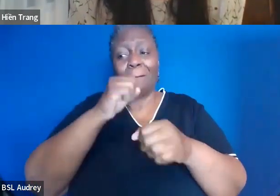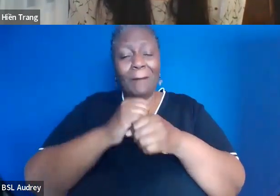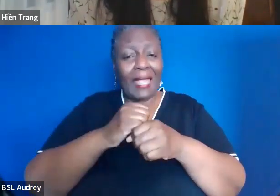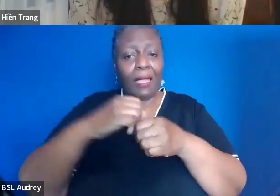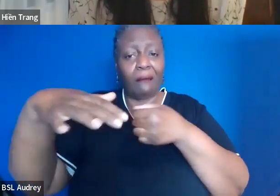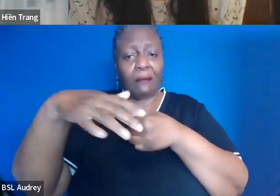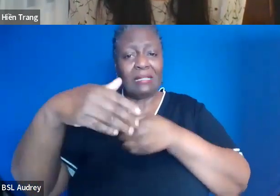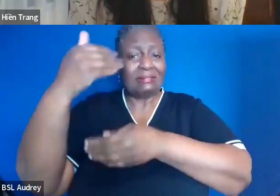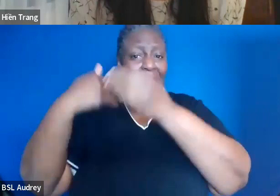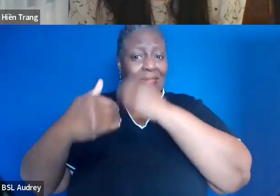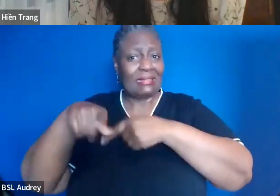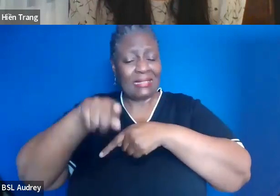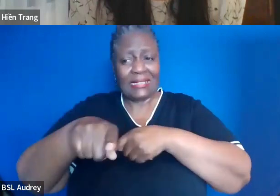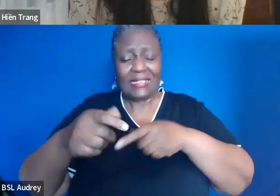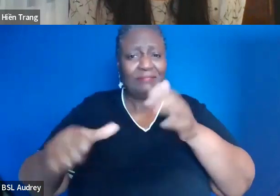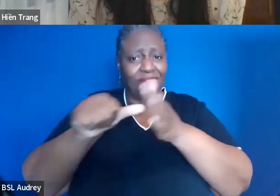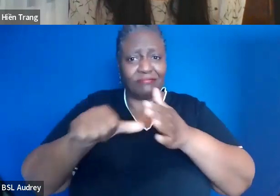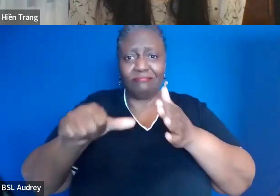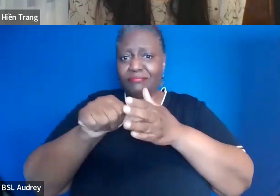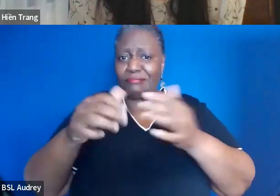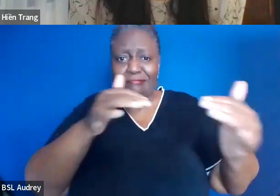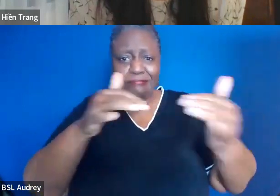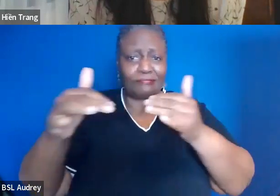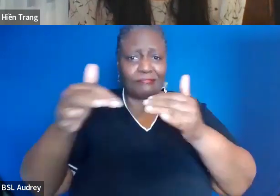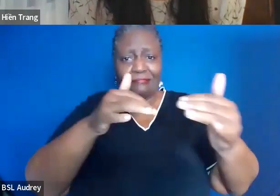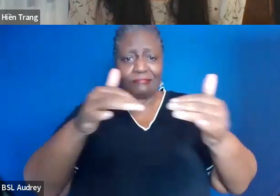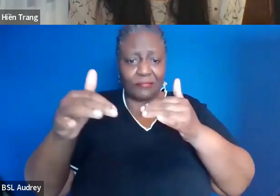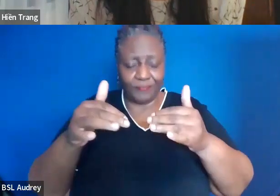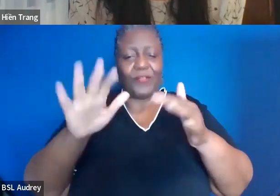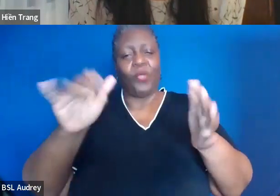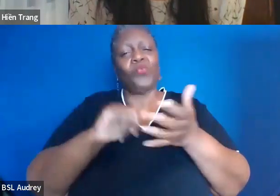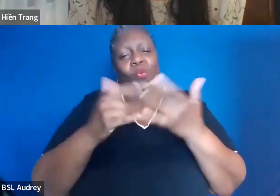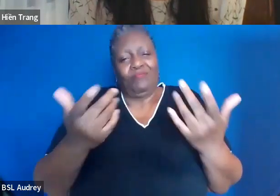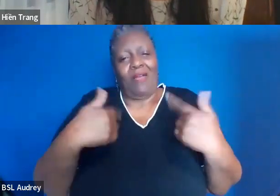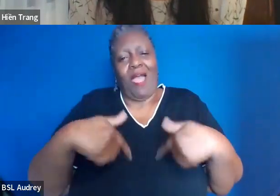um and so this lady this without further Ado I'm going to read the poem first